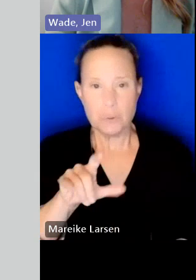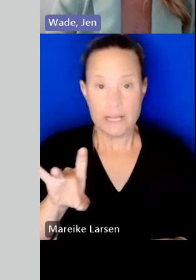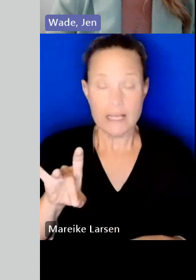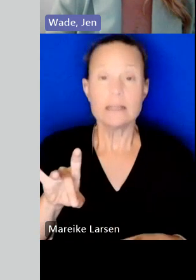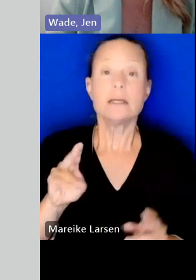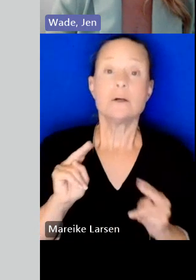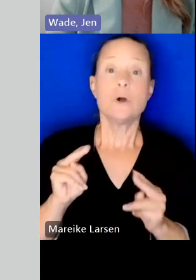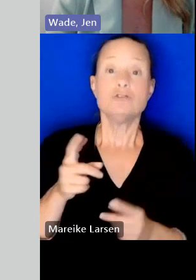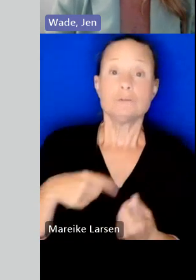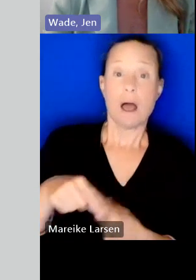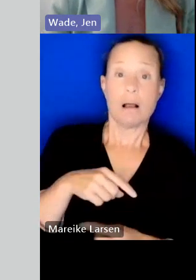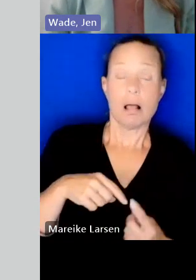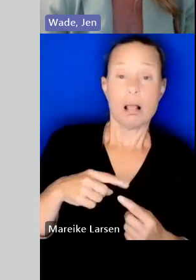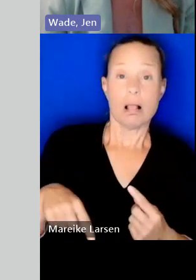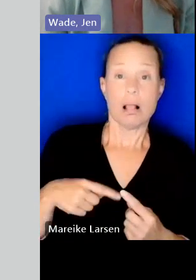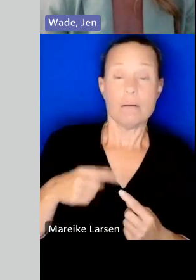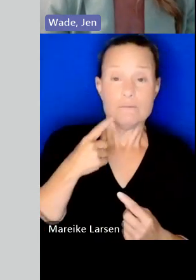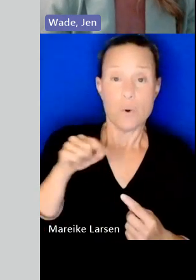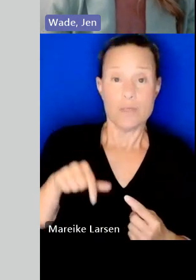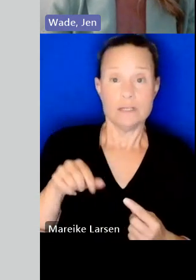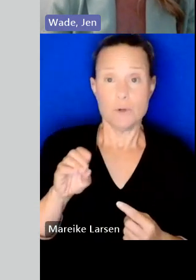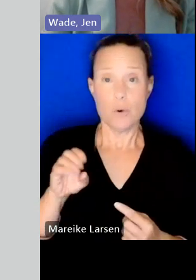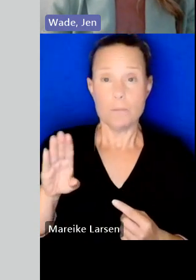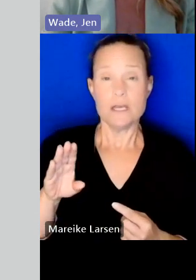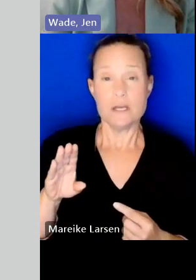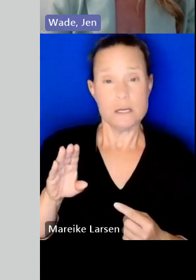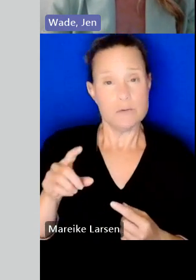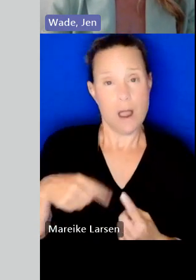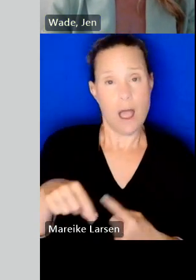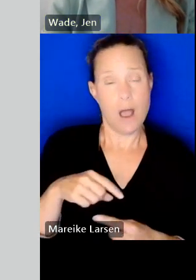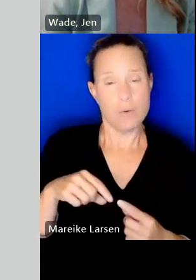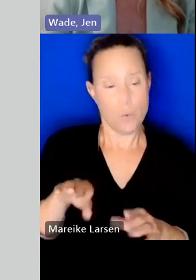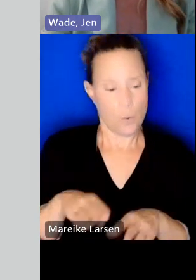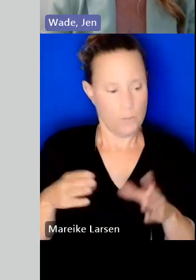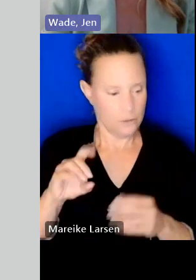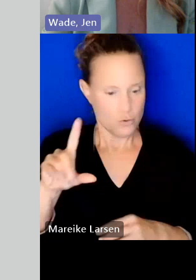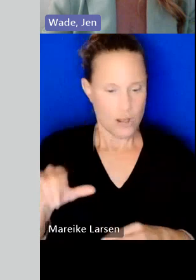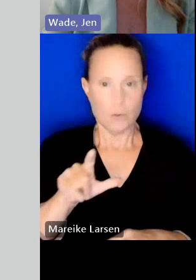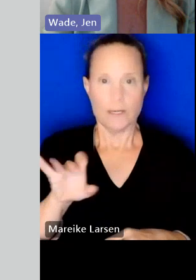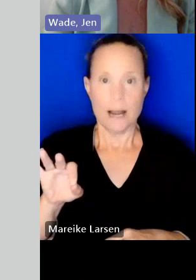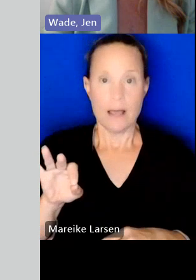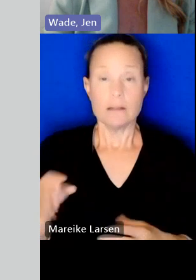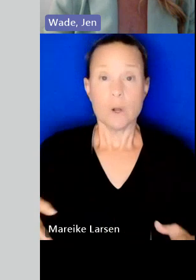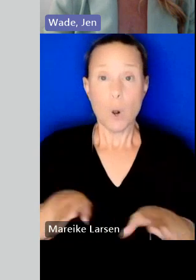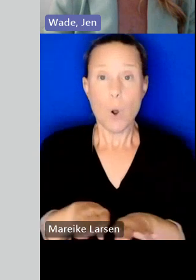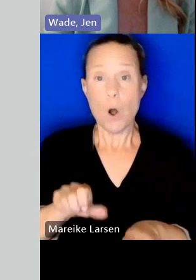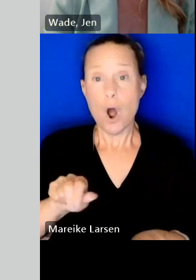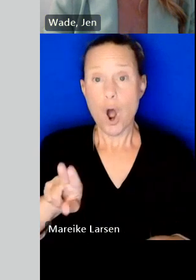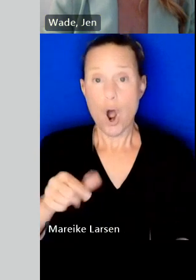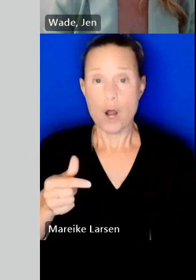negotiation cycle of this benefit of the bargain round opening July 29th closing on August 12th.